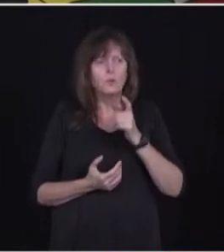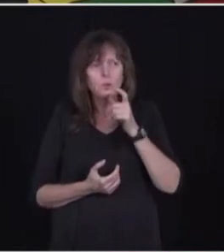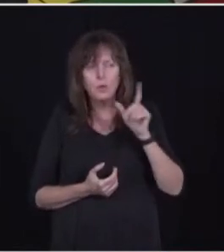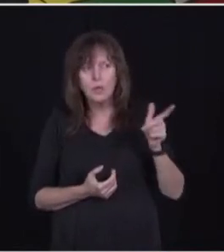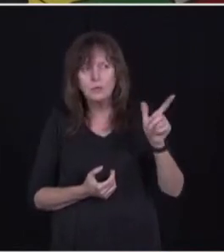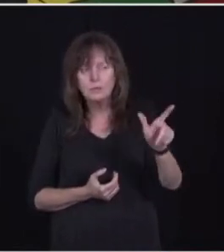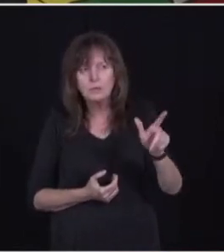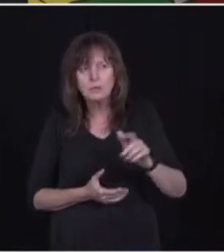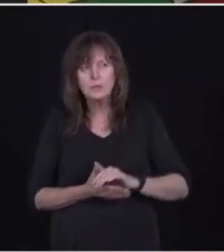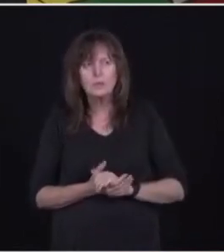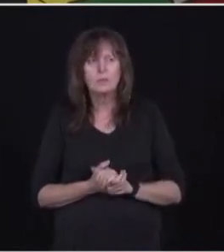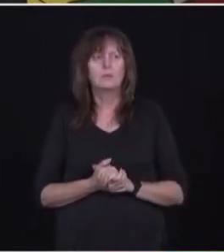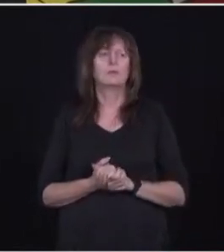Operator, next question please.